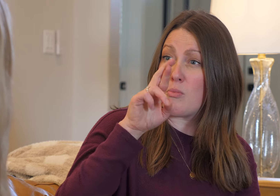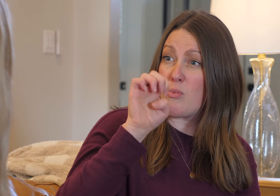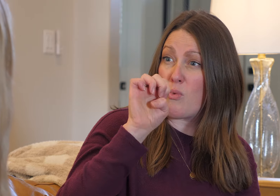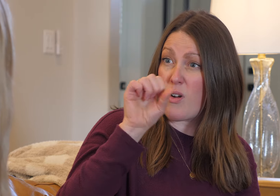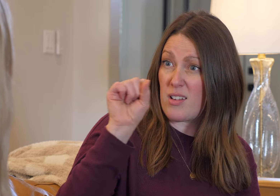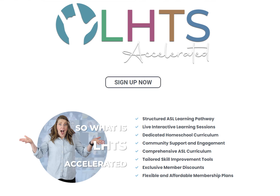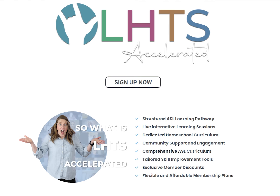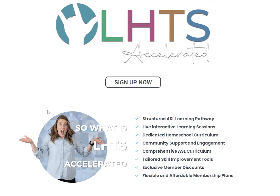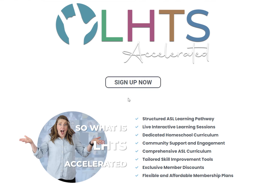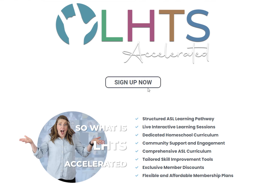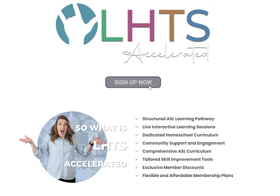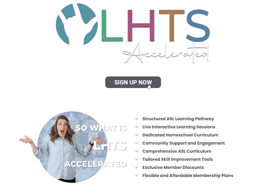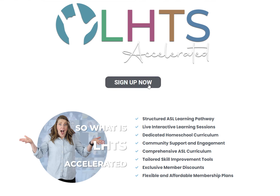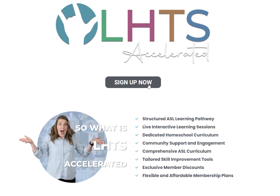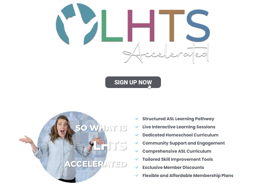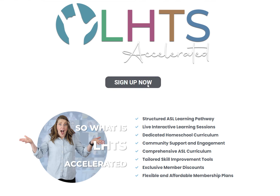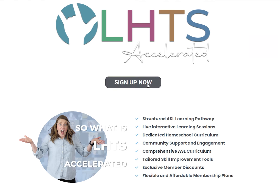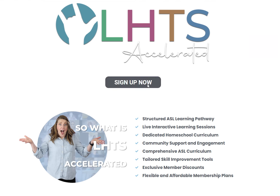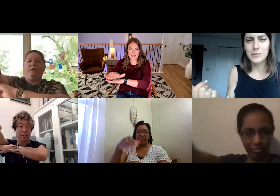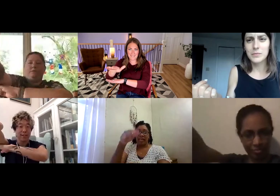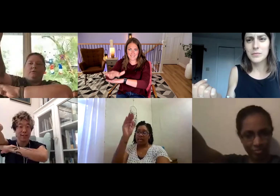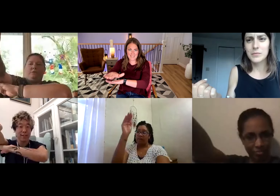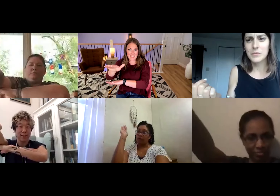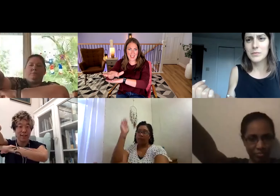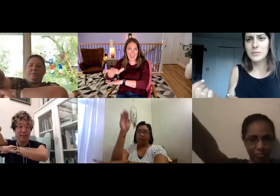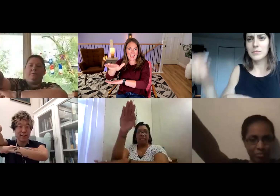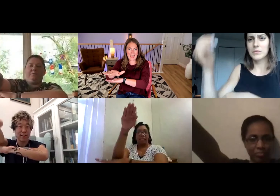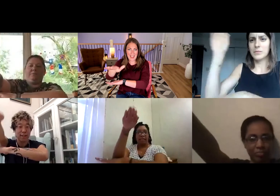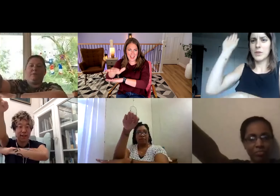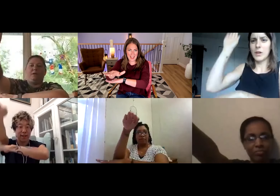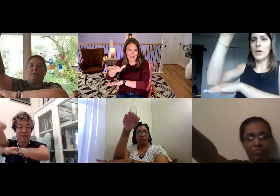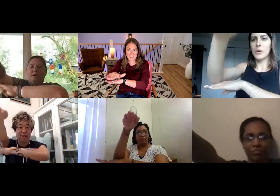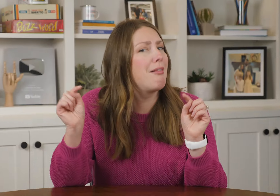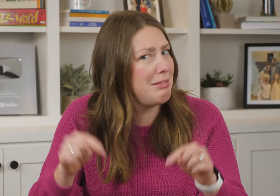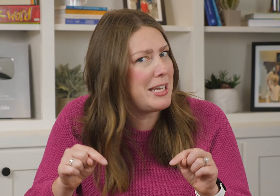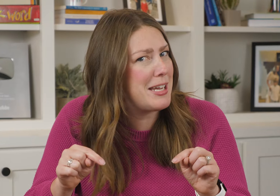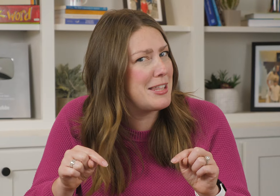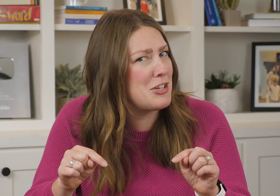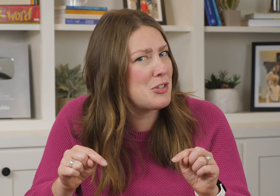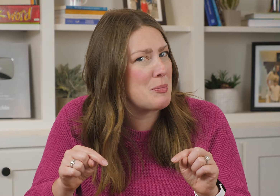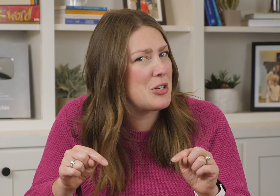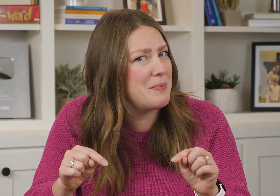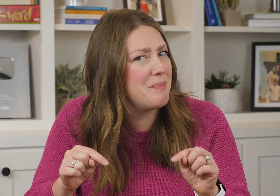every day, or joining accelerated to practice with other signers. Link in the description.